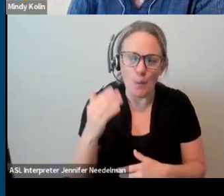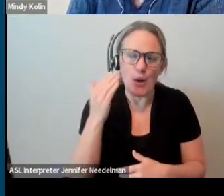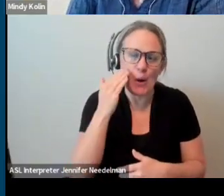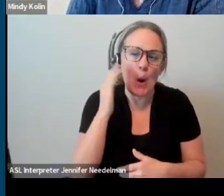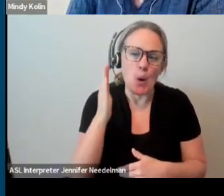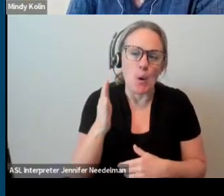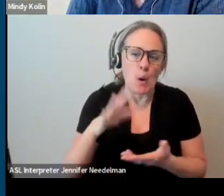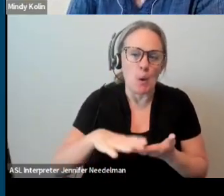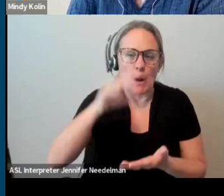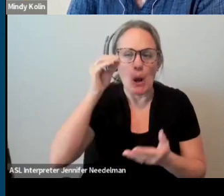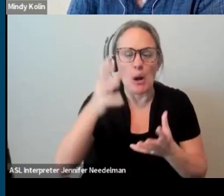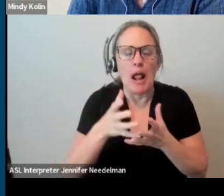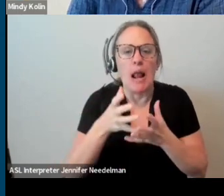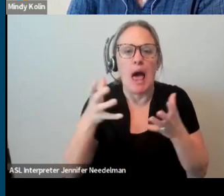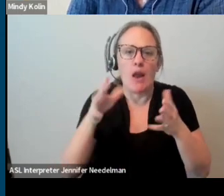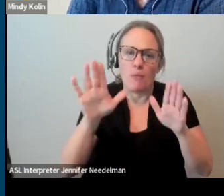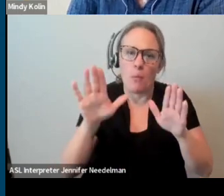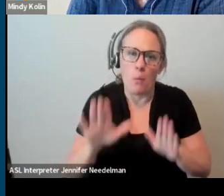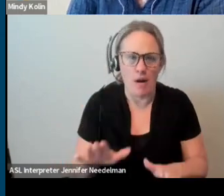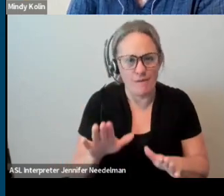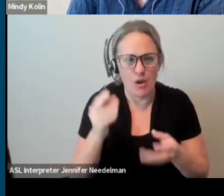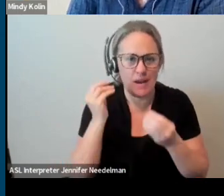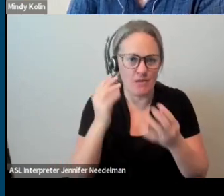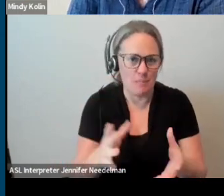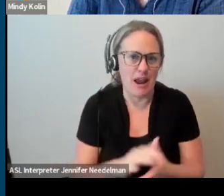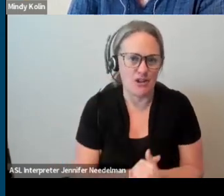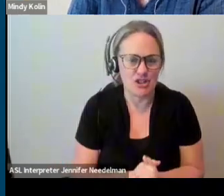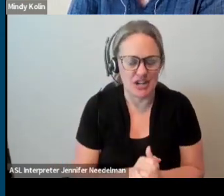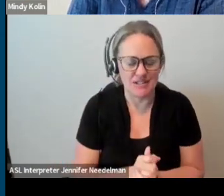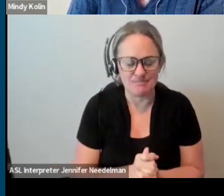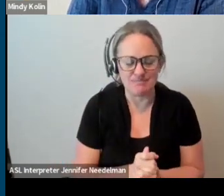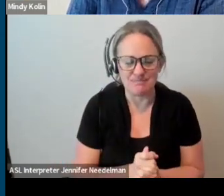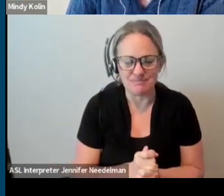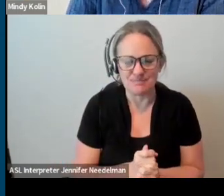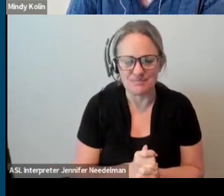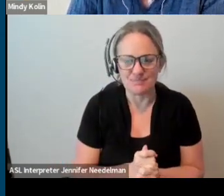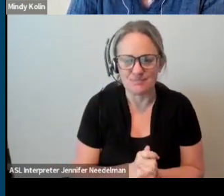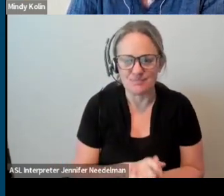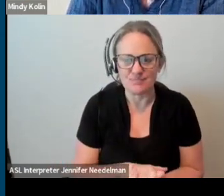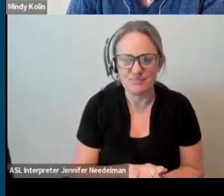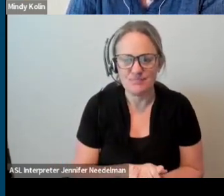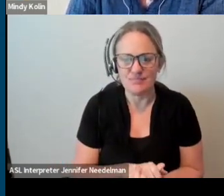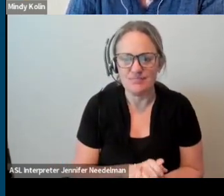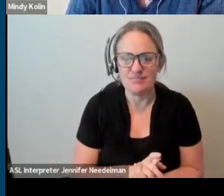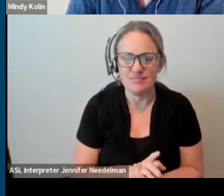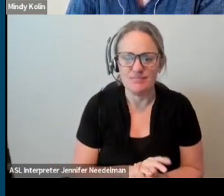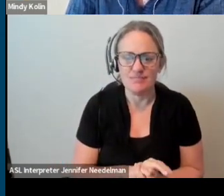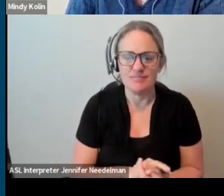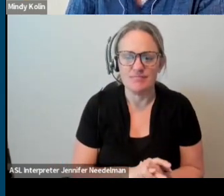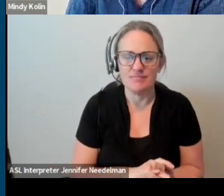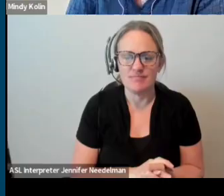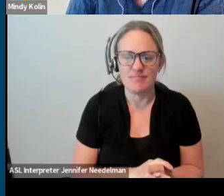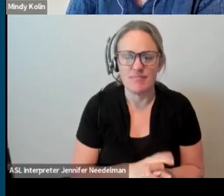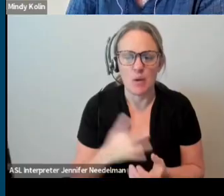of wonderful information from the content that all of our presenters have been sharing. We're going to review a few things